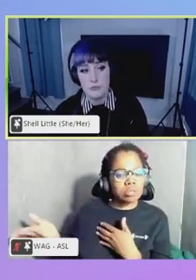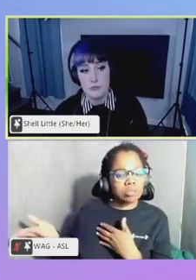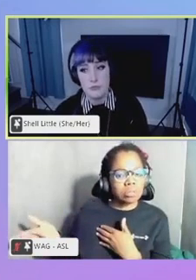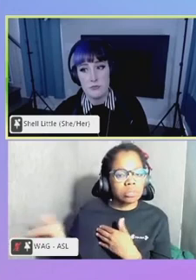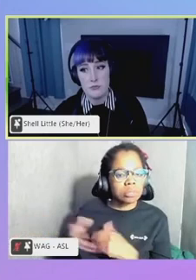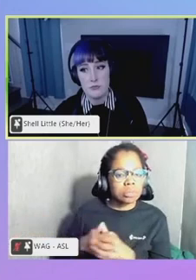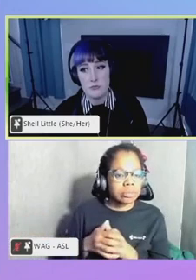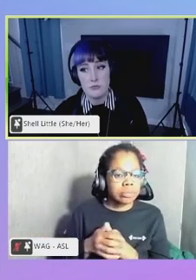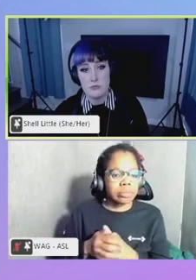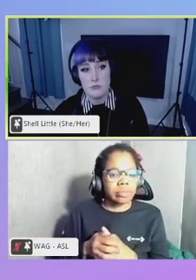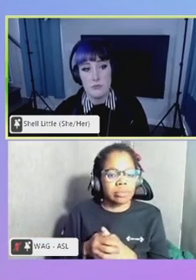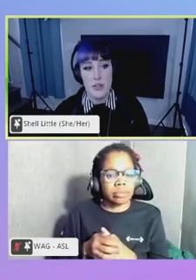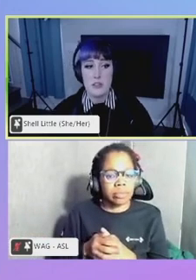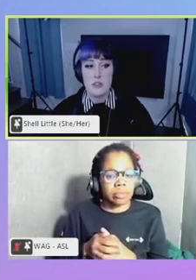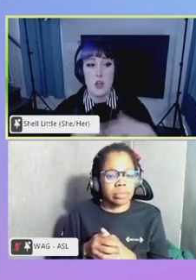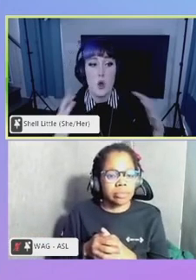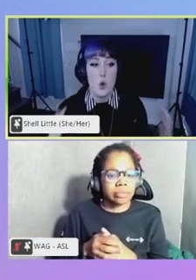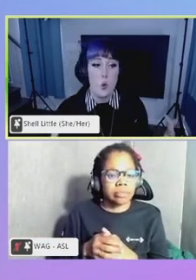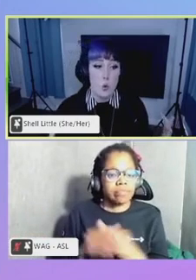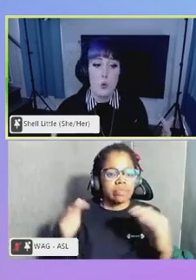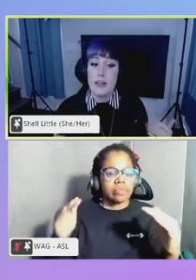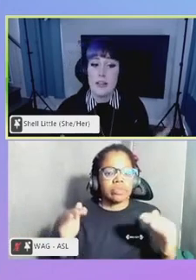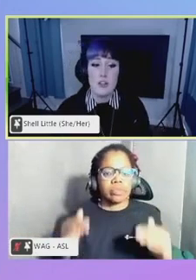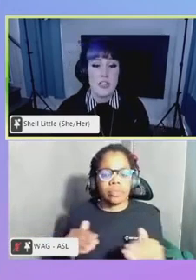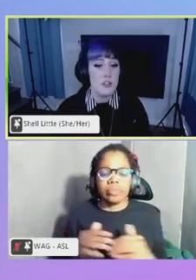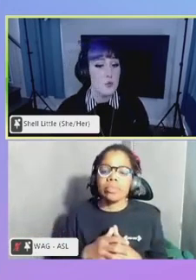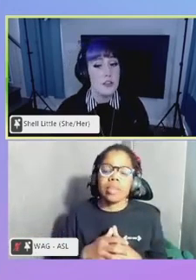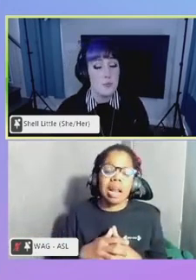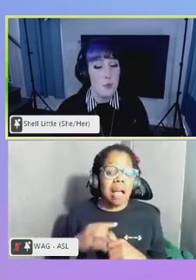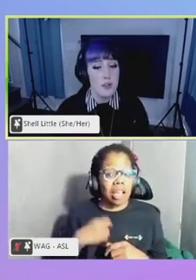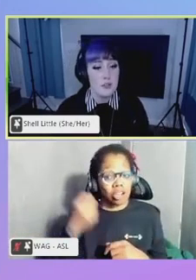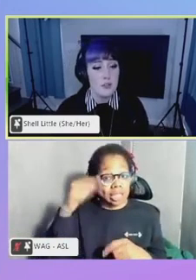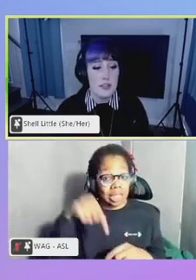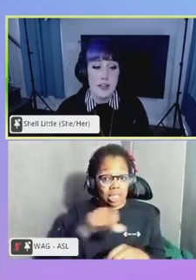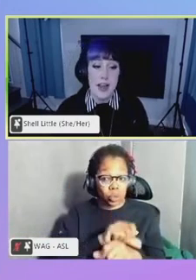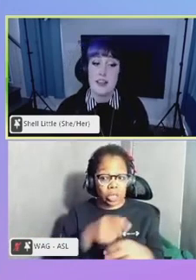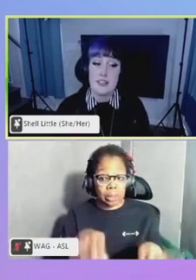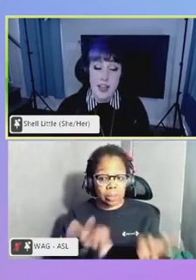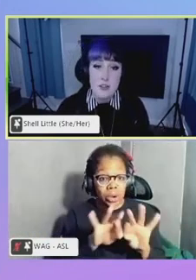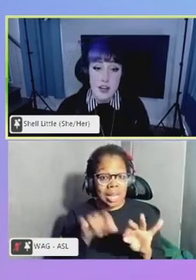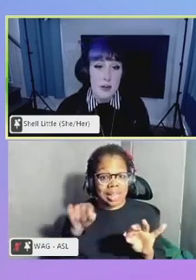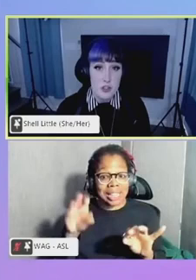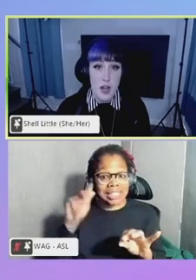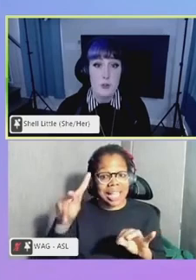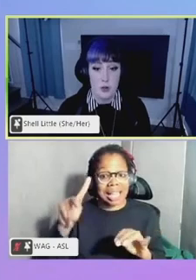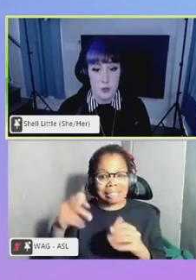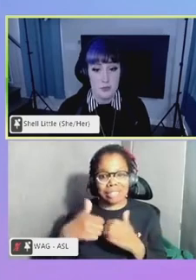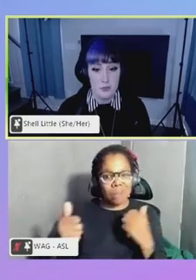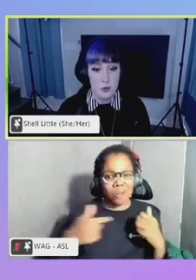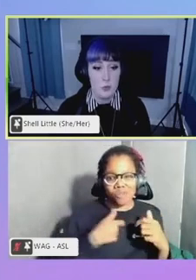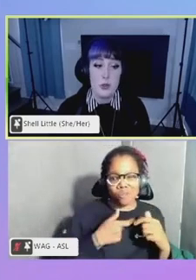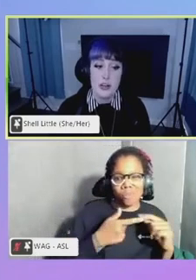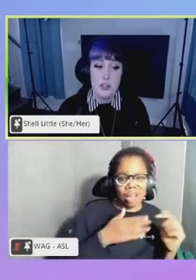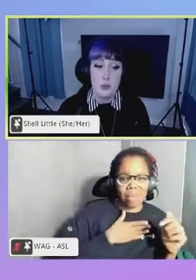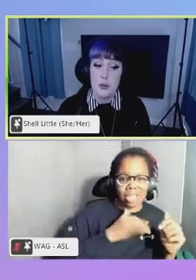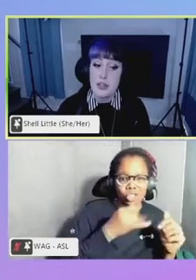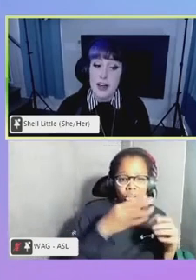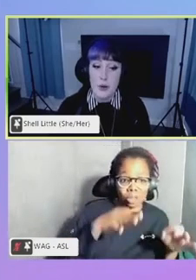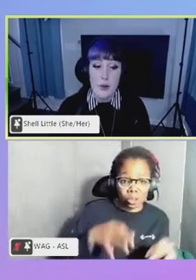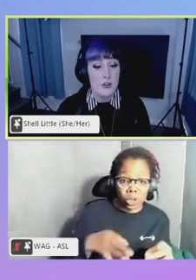project? Next. My plate is truly plate is truly too truthful to take on this task. Who would you like me to offload some of my project to?